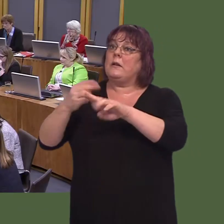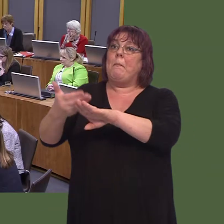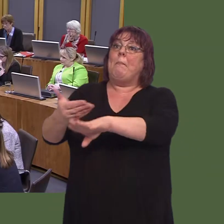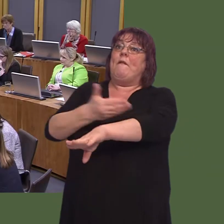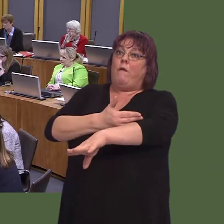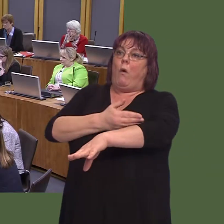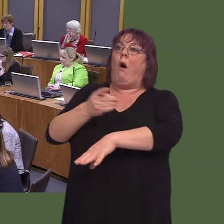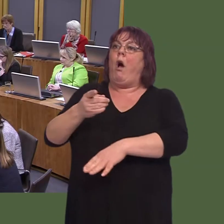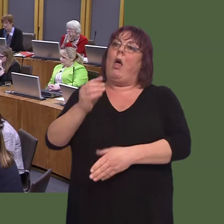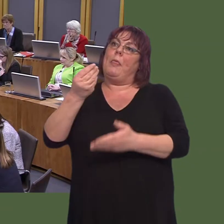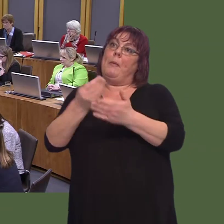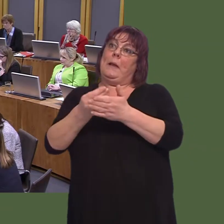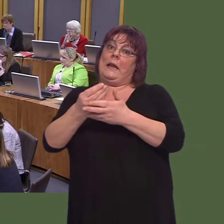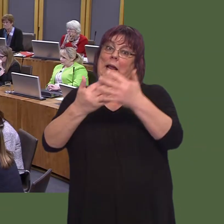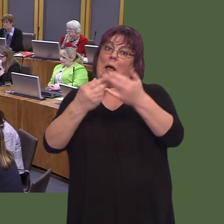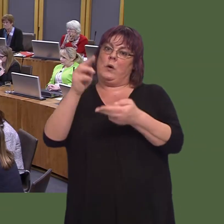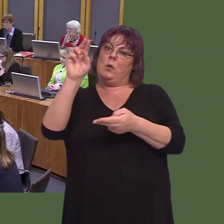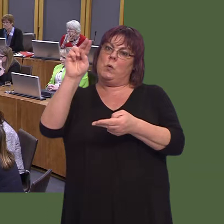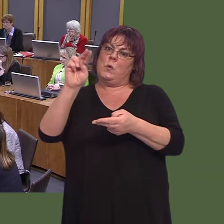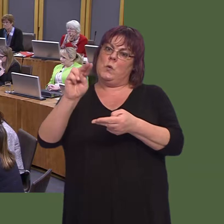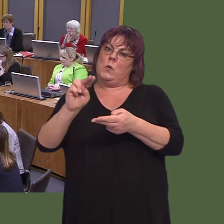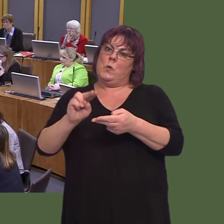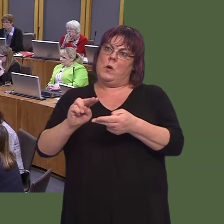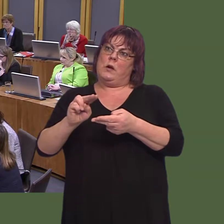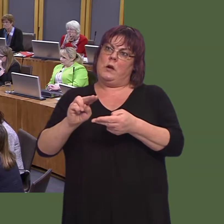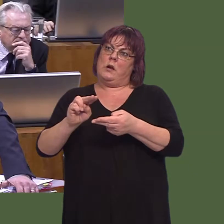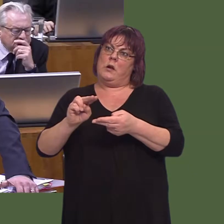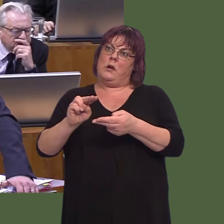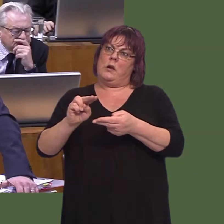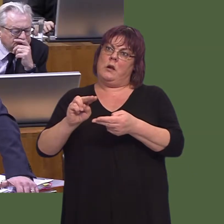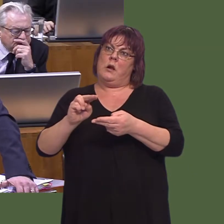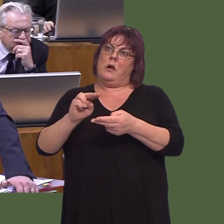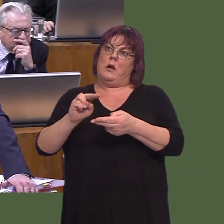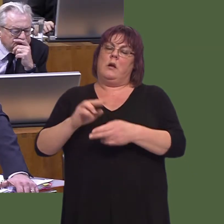the balance is on that account and not find out about it when the account has nothing in it.